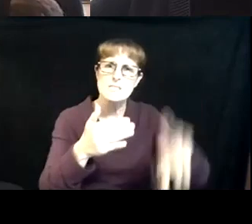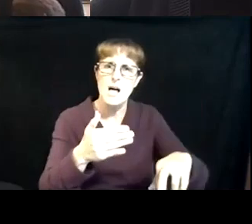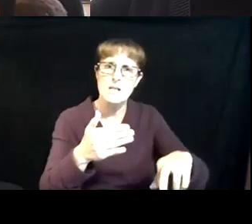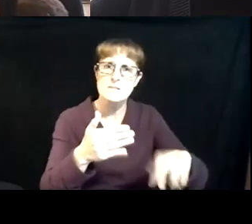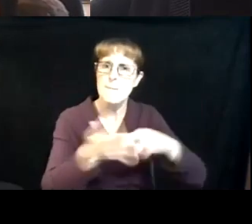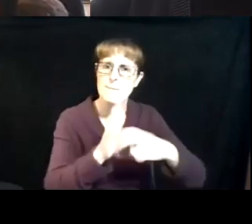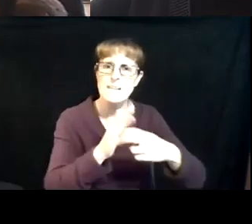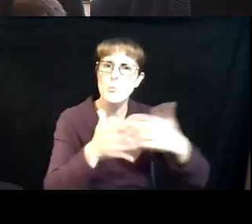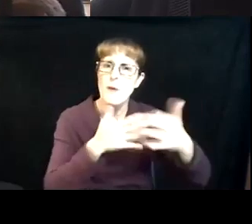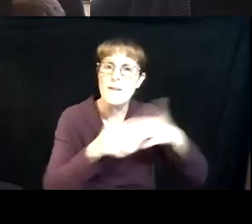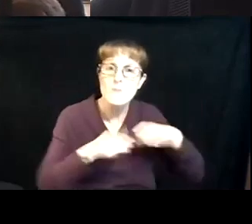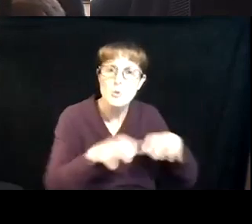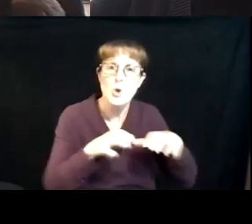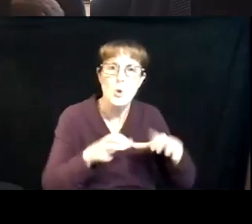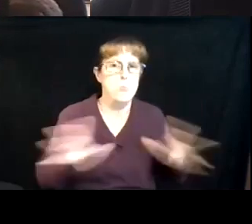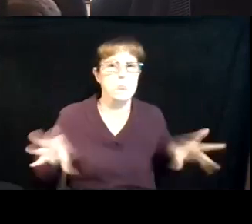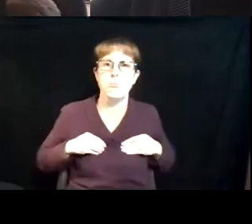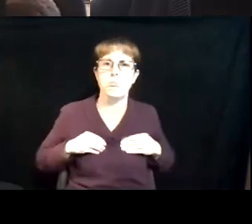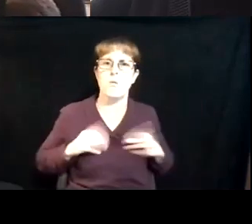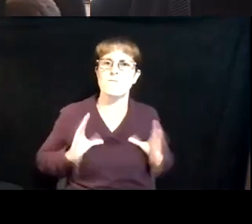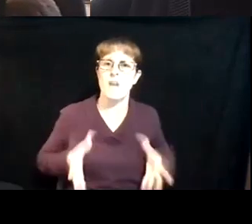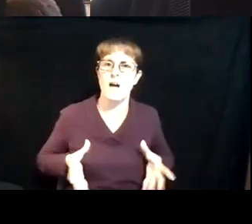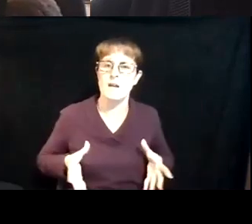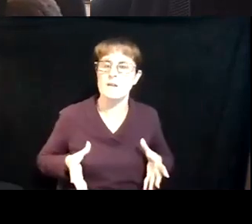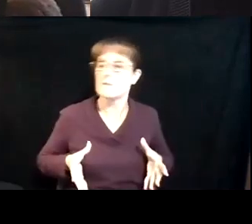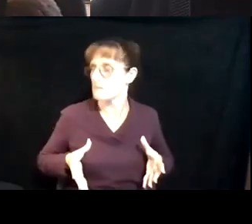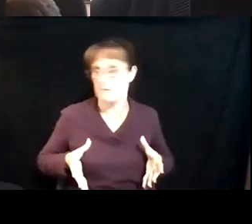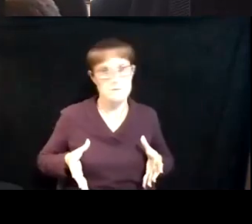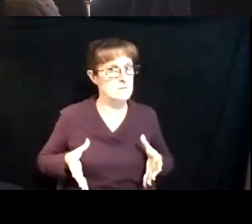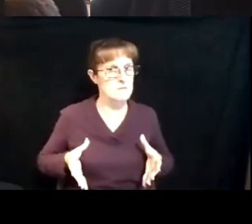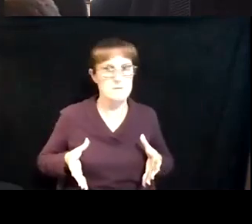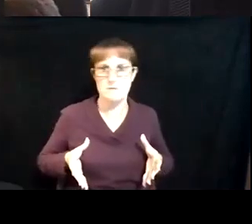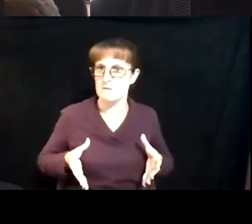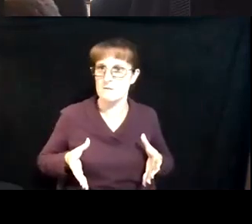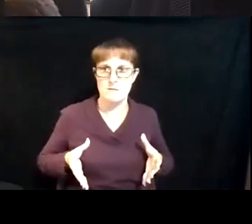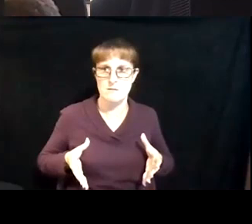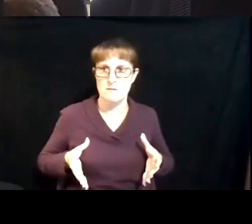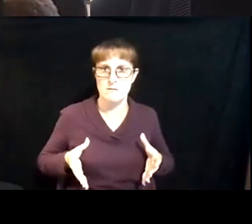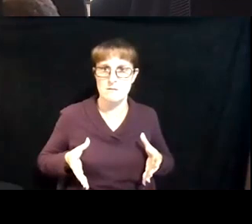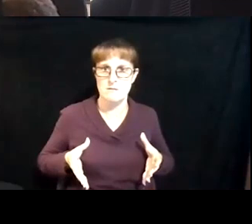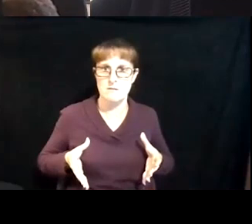but inside, they are miserable. They are miserable.